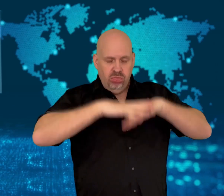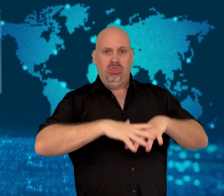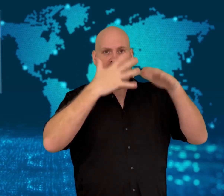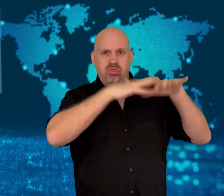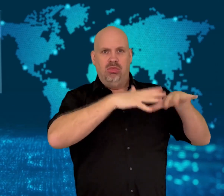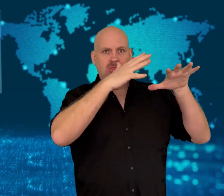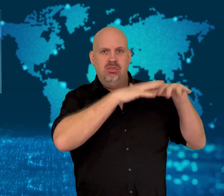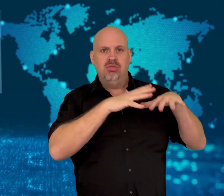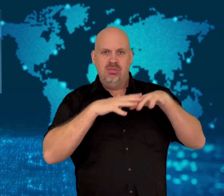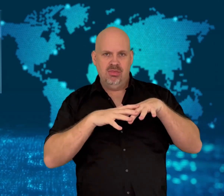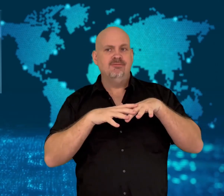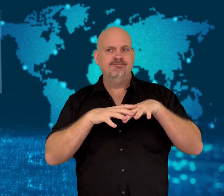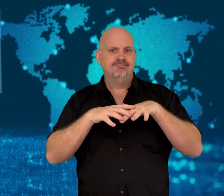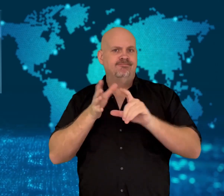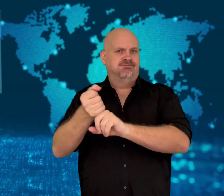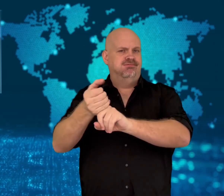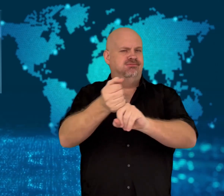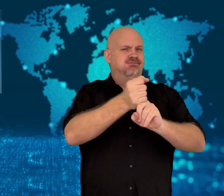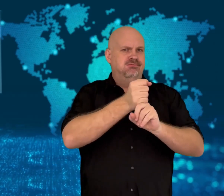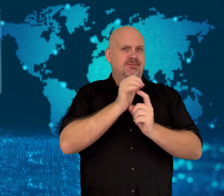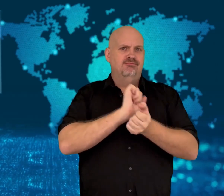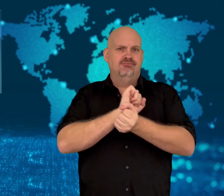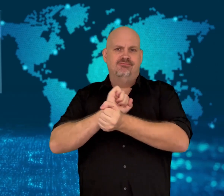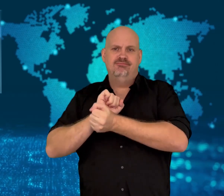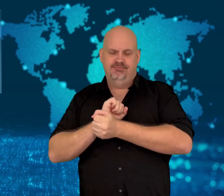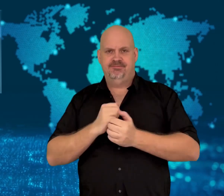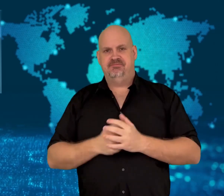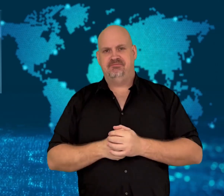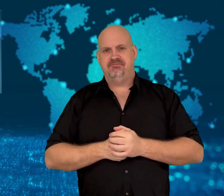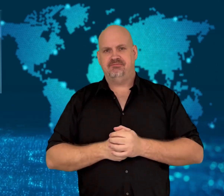and crushed their occupants.